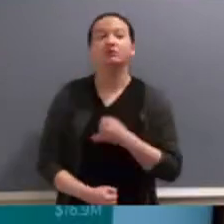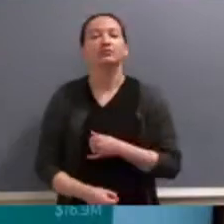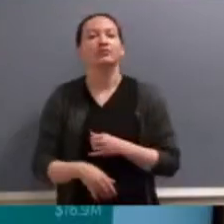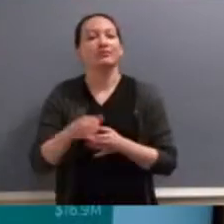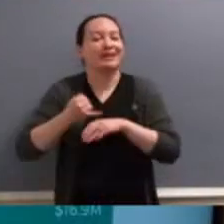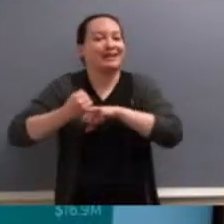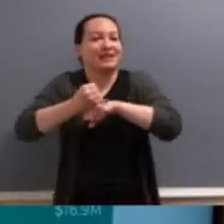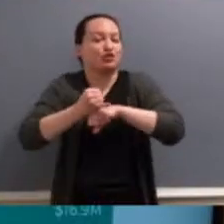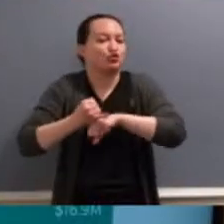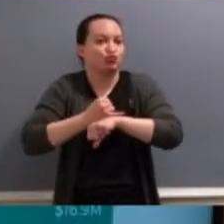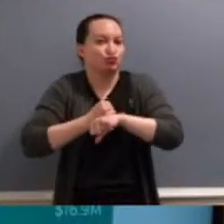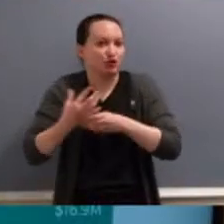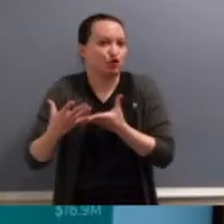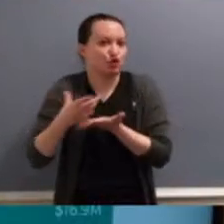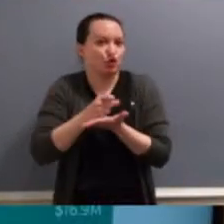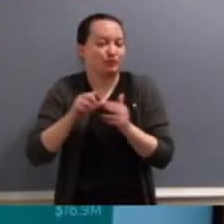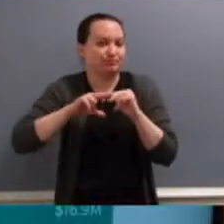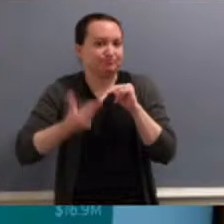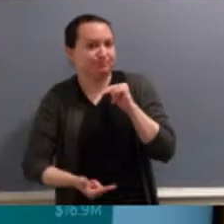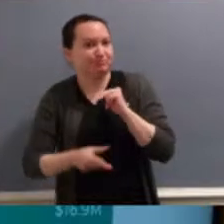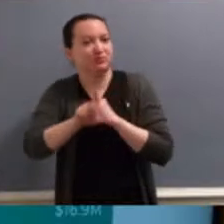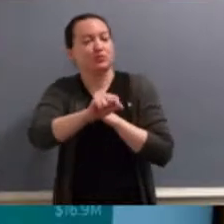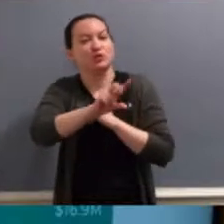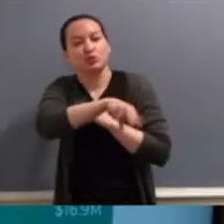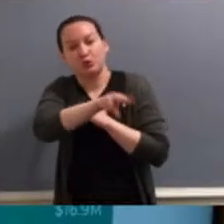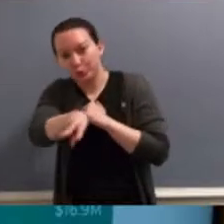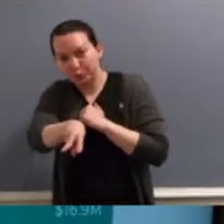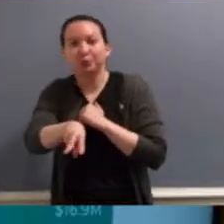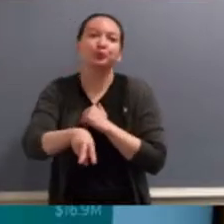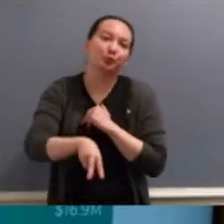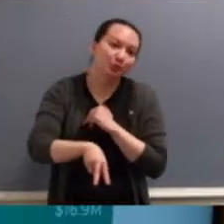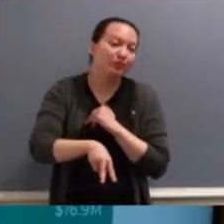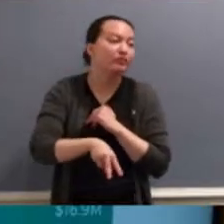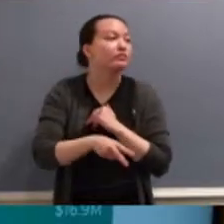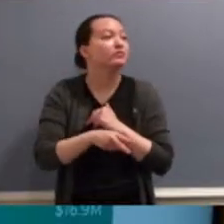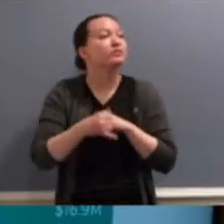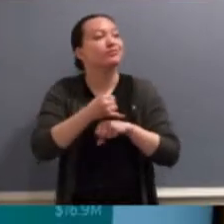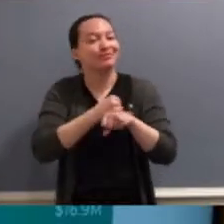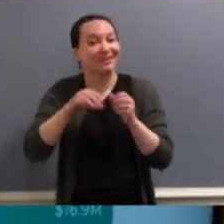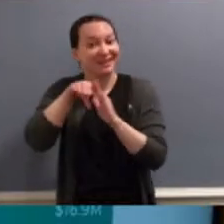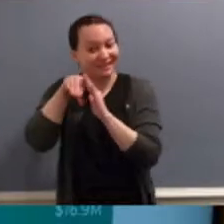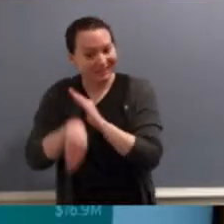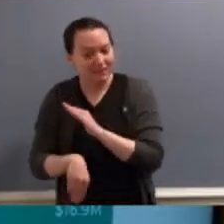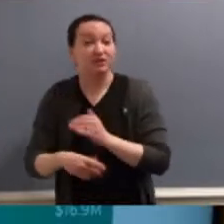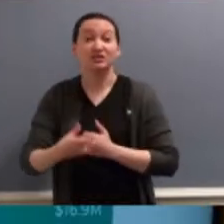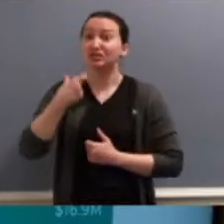earnings rates in 2022 as interest rates have been down although we actually just received some good